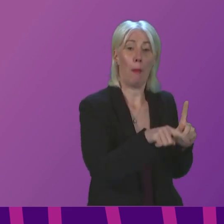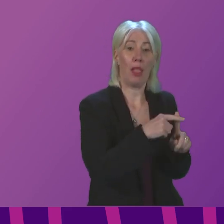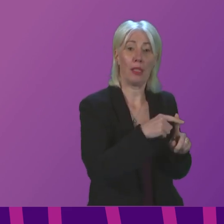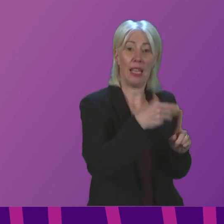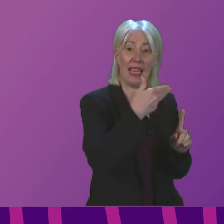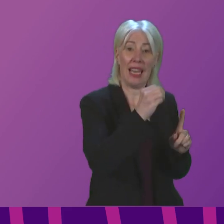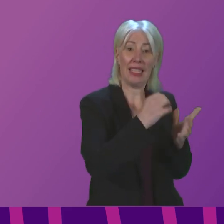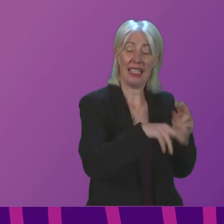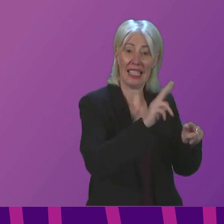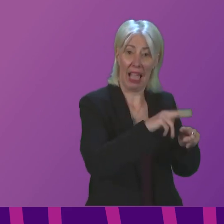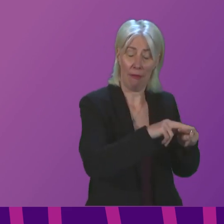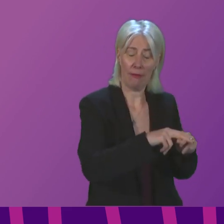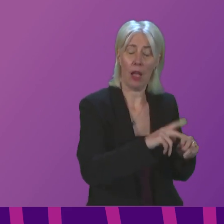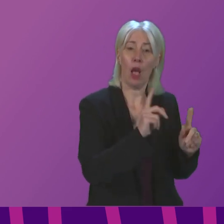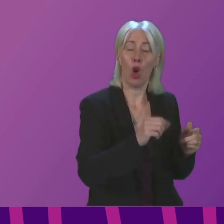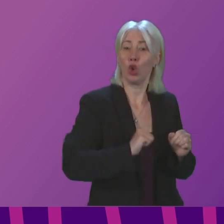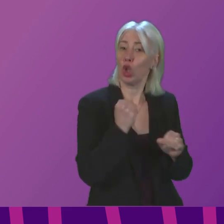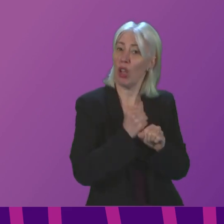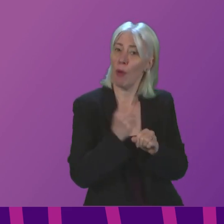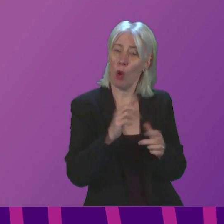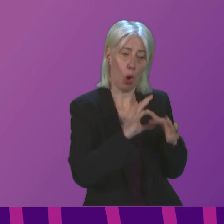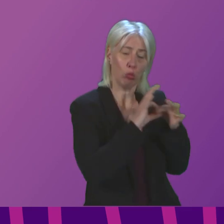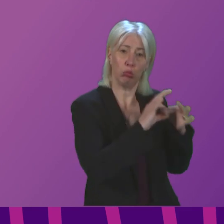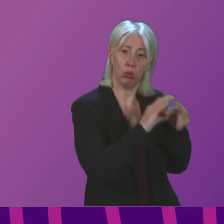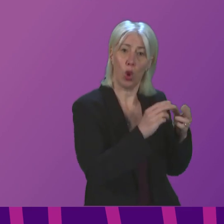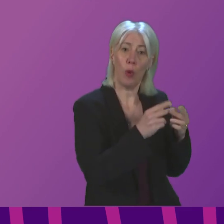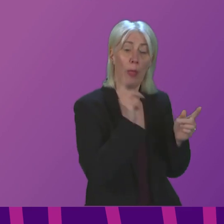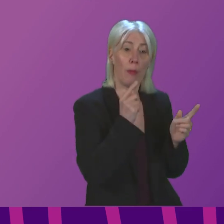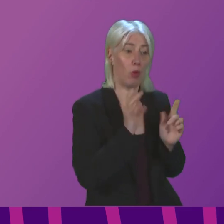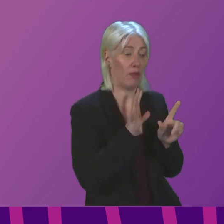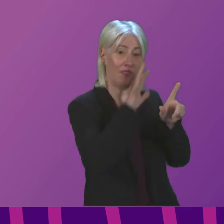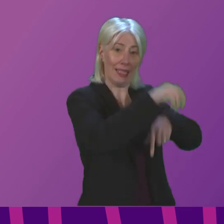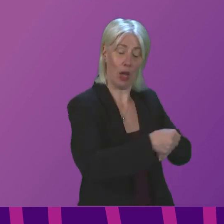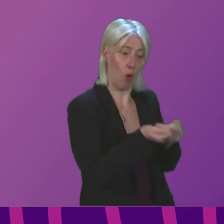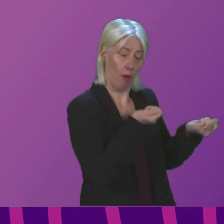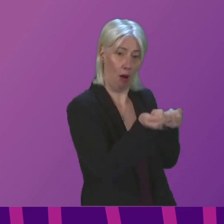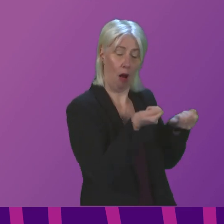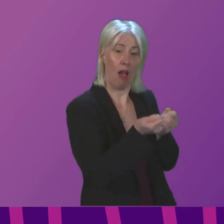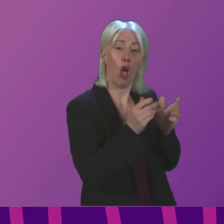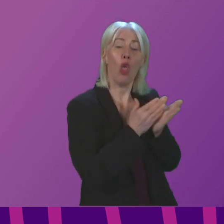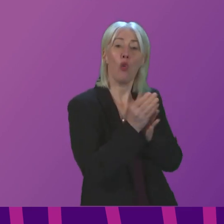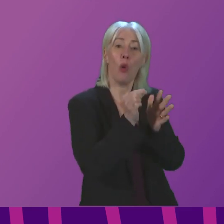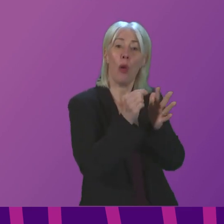are affected. What engagement has the Scottish Government had with administrators through partnership action for continuing employment—PACE—and what support has been put in place for the